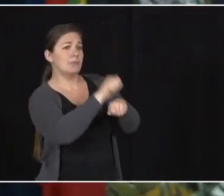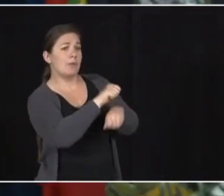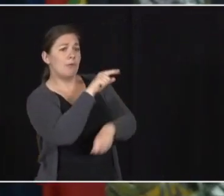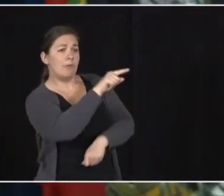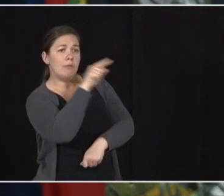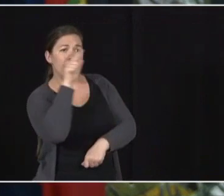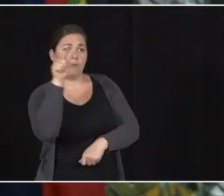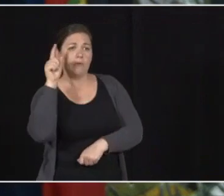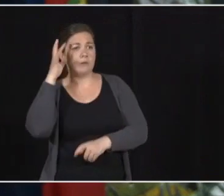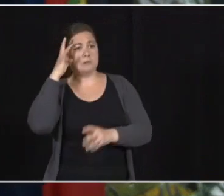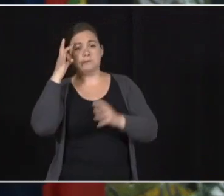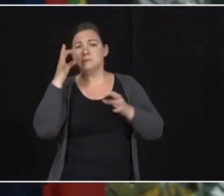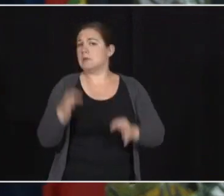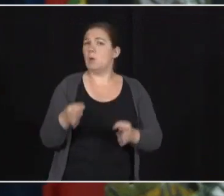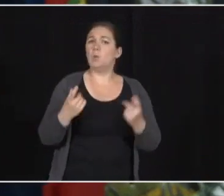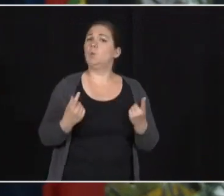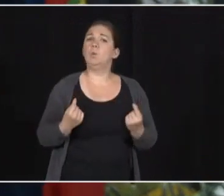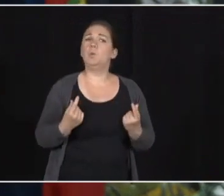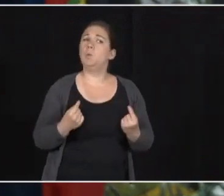Other than